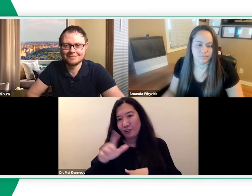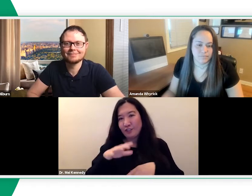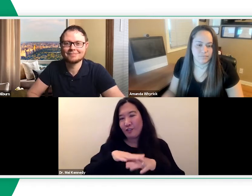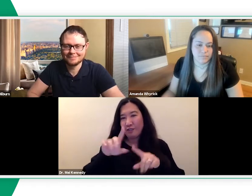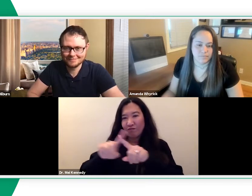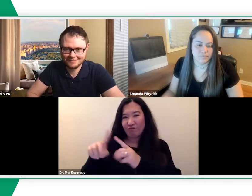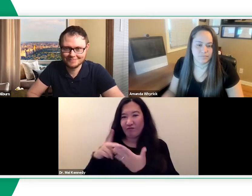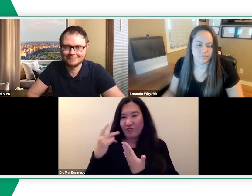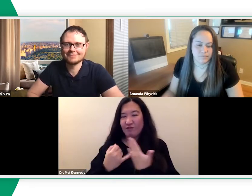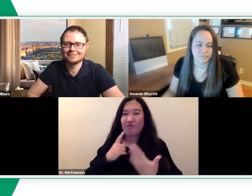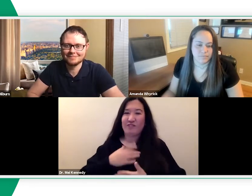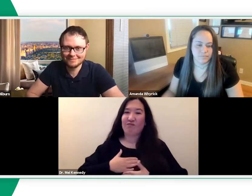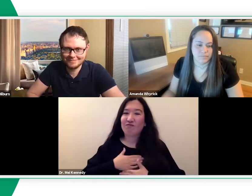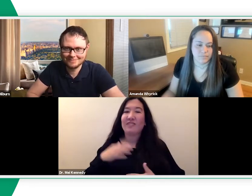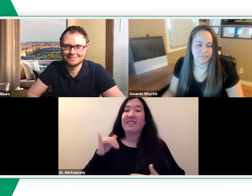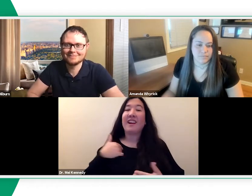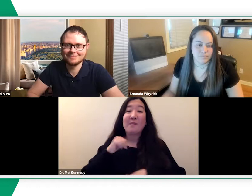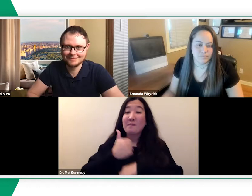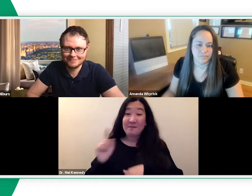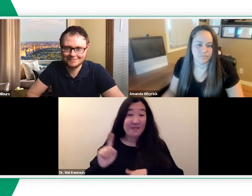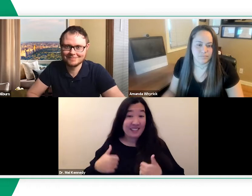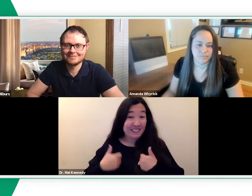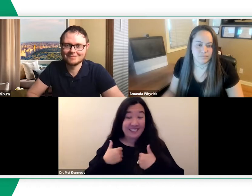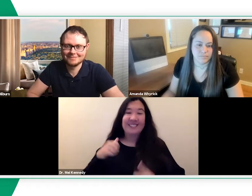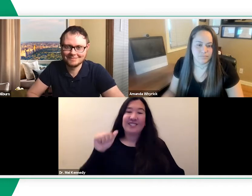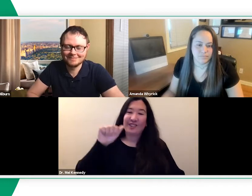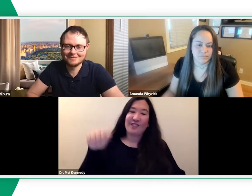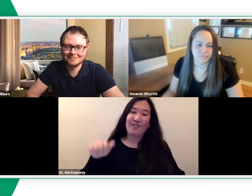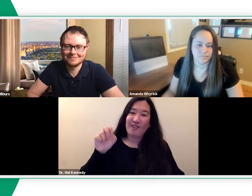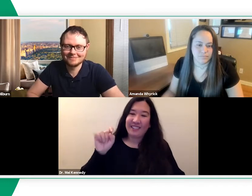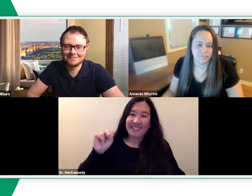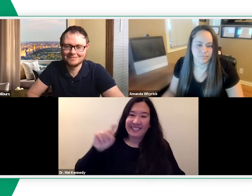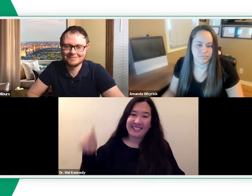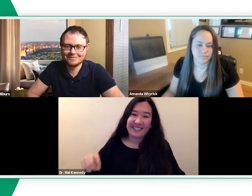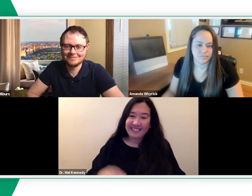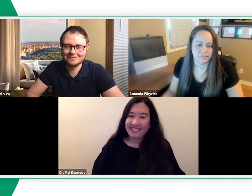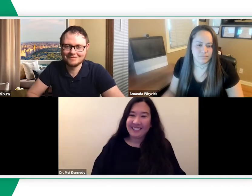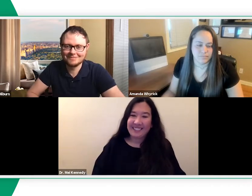assets for visual learning. So I've been consulting with CSD Learns on various different projects,